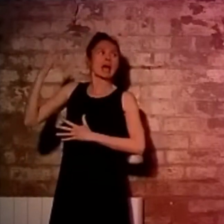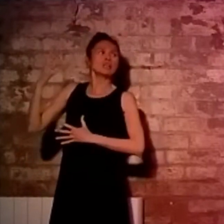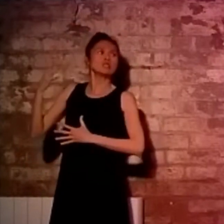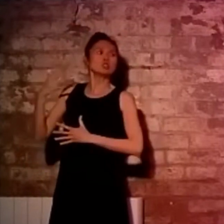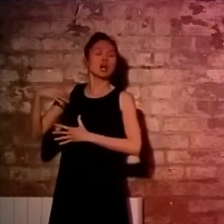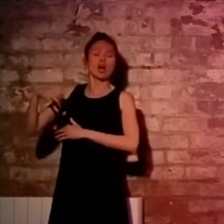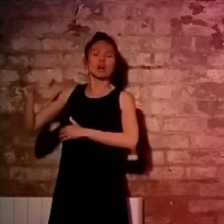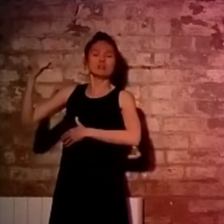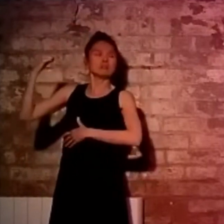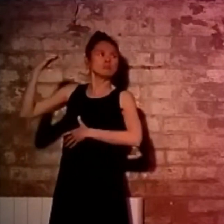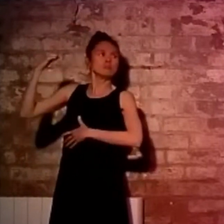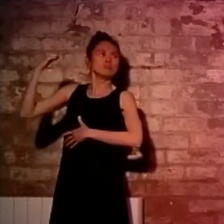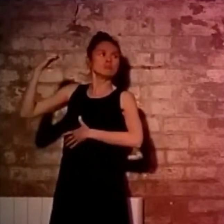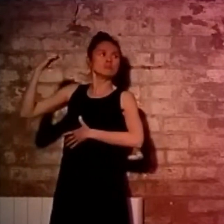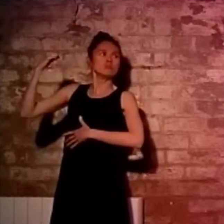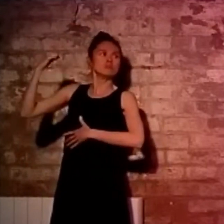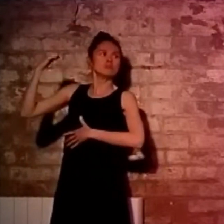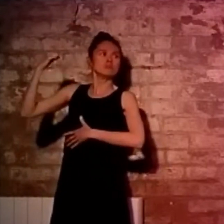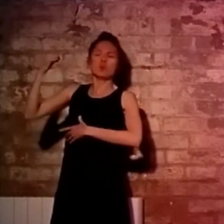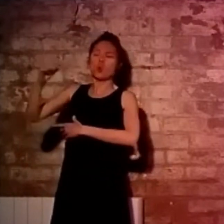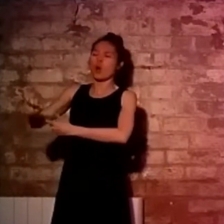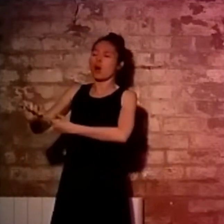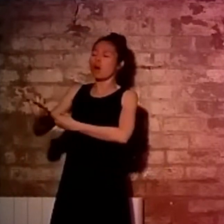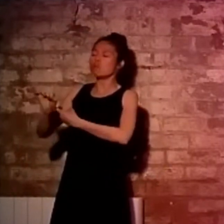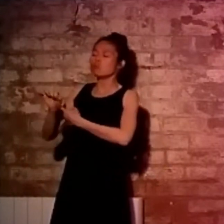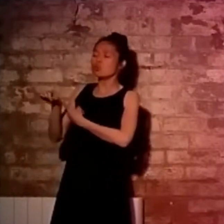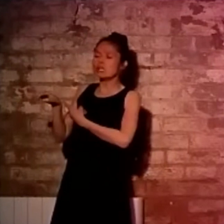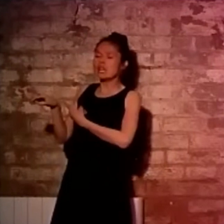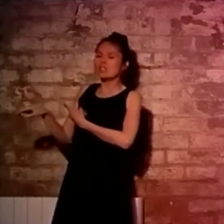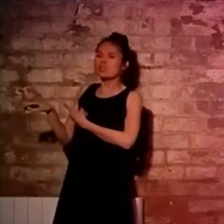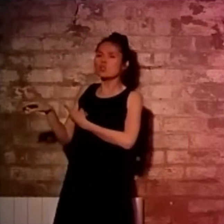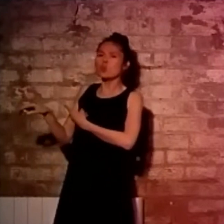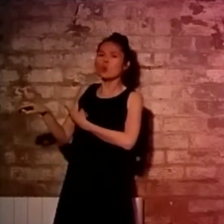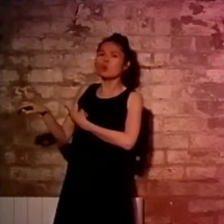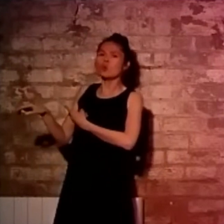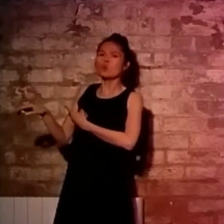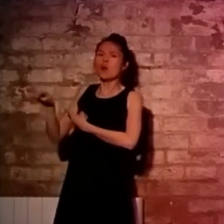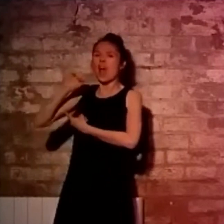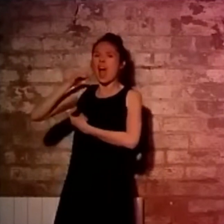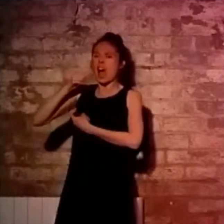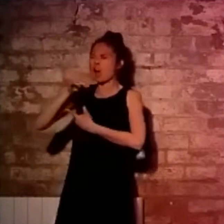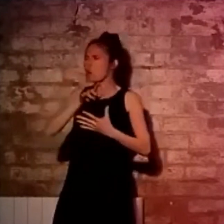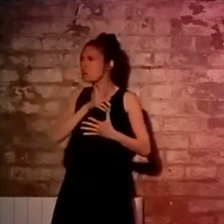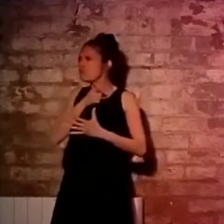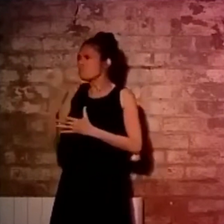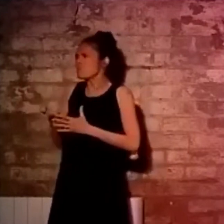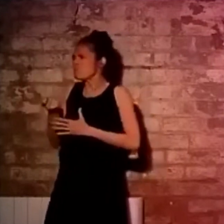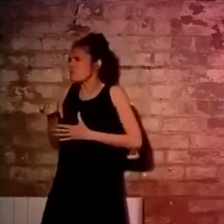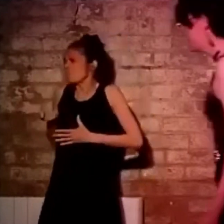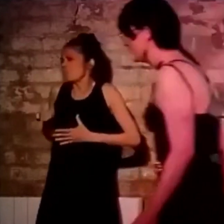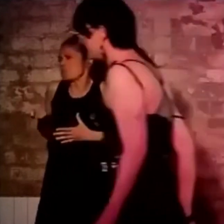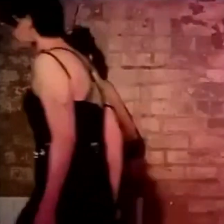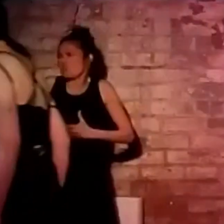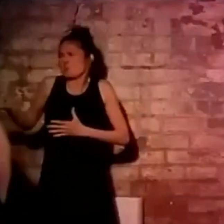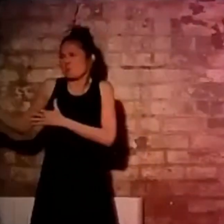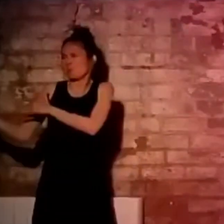To shelter thy honour, Achilles. and in vainglorious prospect; thrust my very essence.